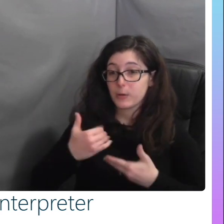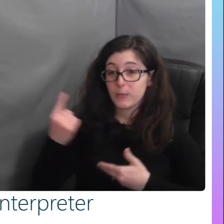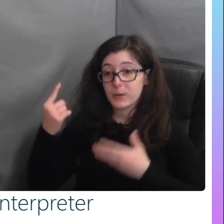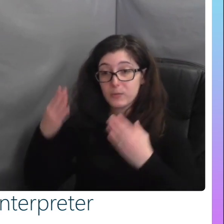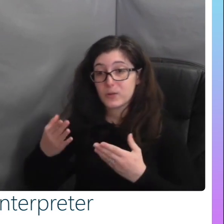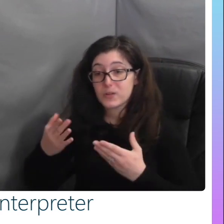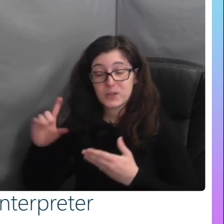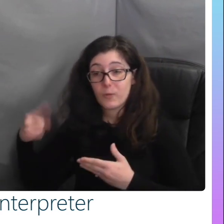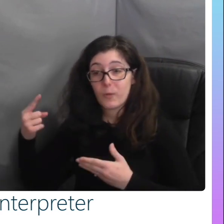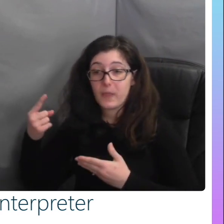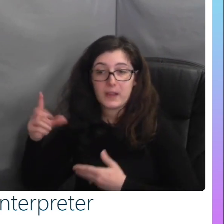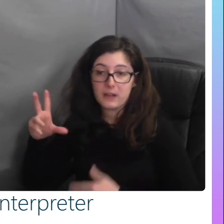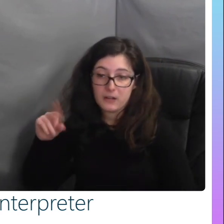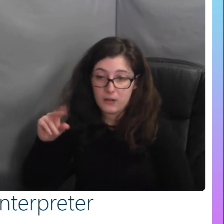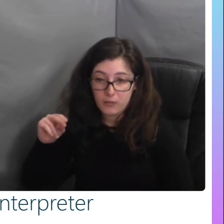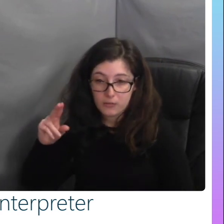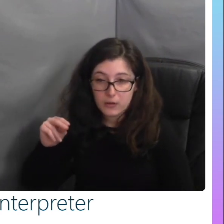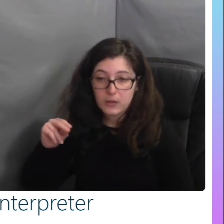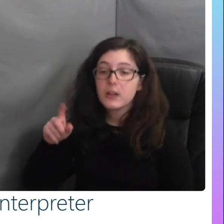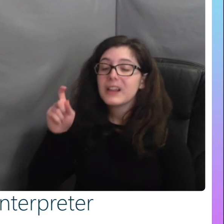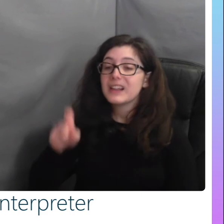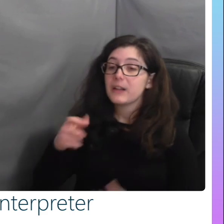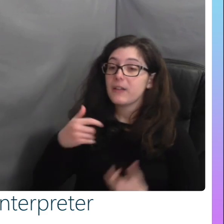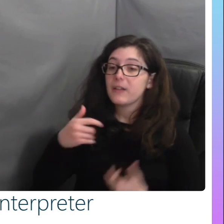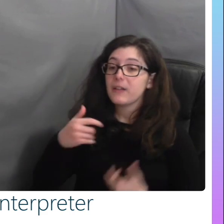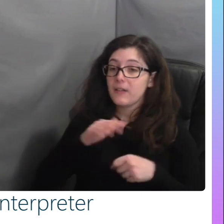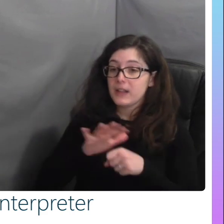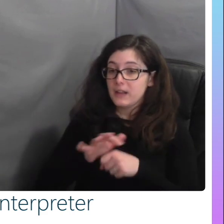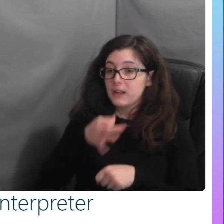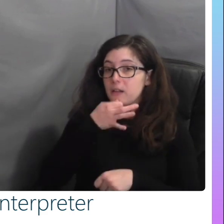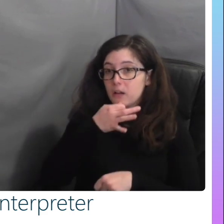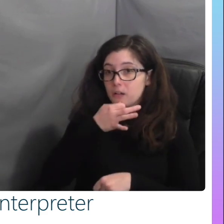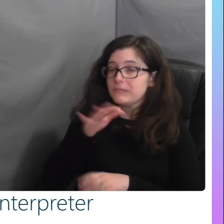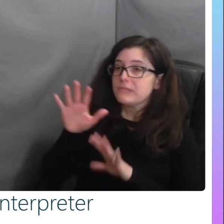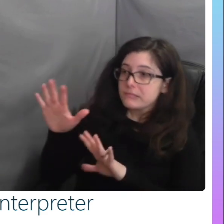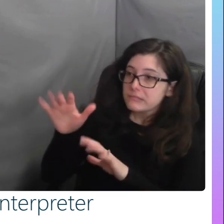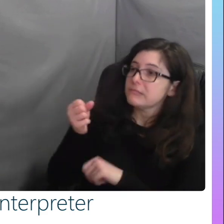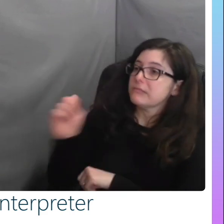it needs to be a person with enough expertise to push back and say, "No, that's not that hard" .